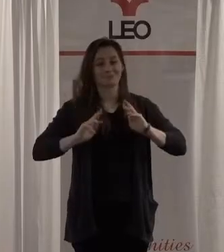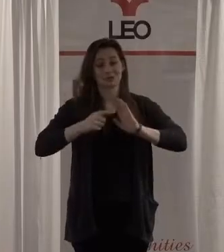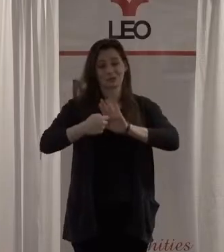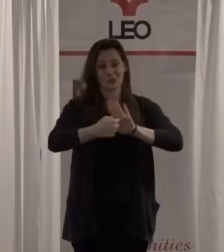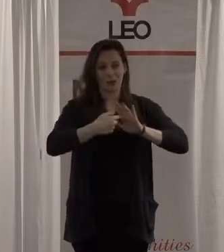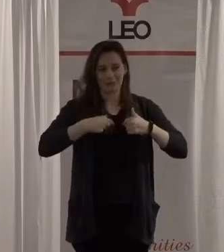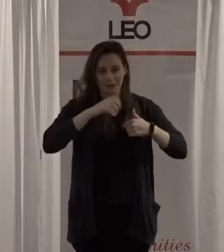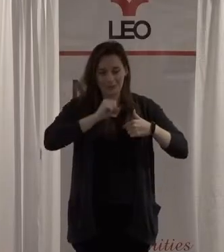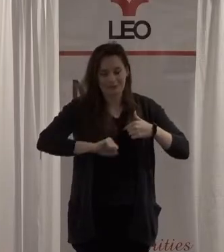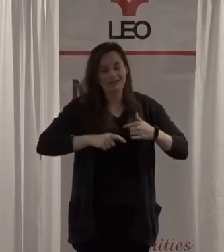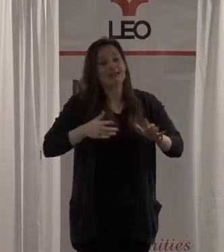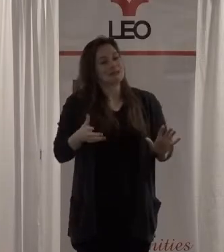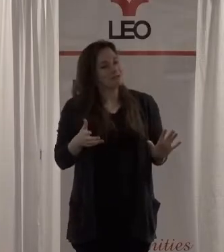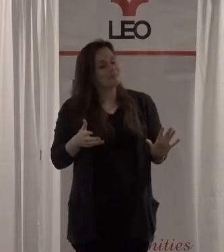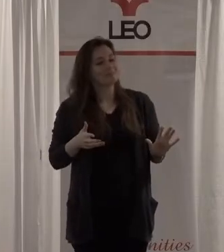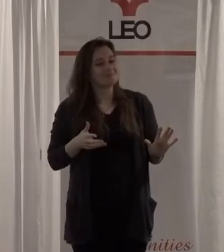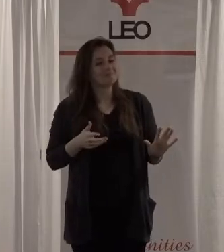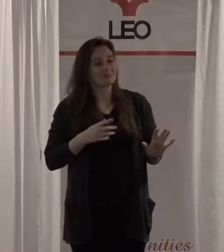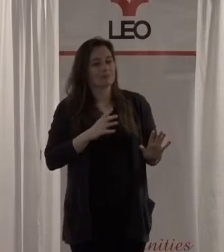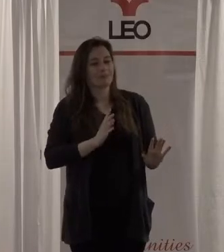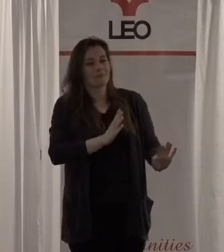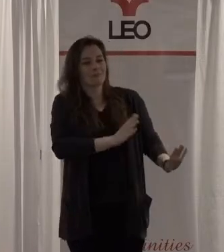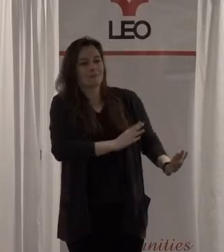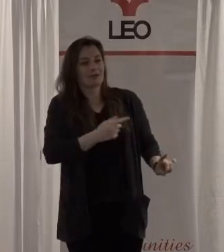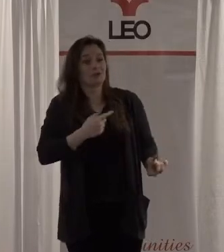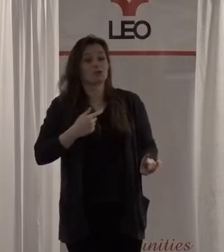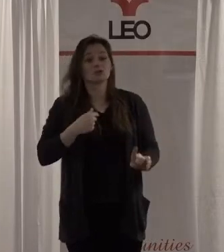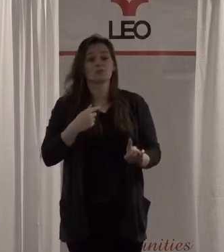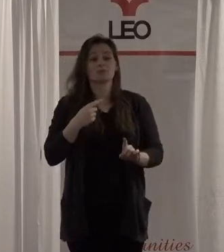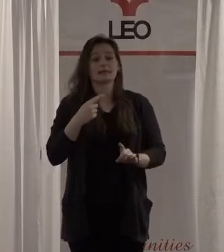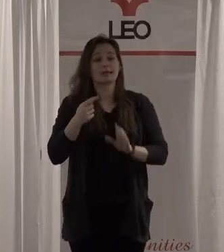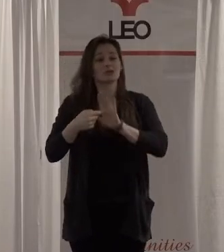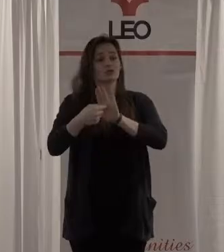IT'S MY COMPLETE PUNCTUATION AND SENTENCES